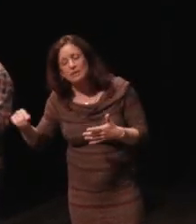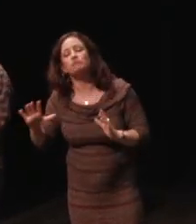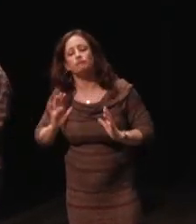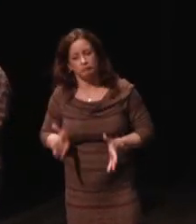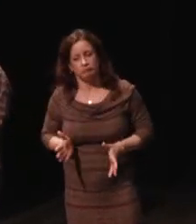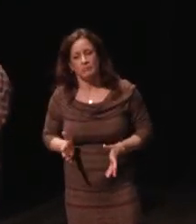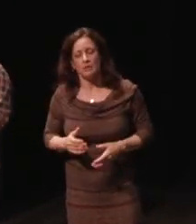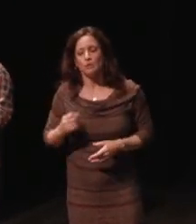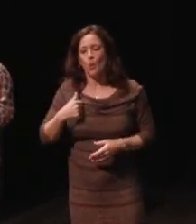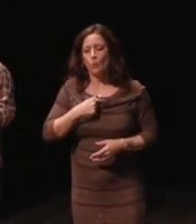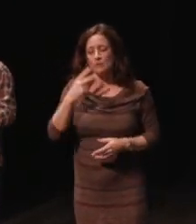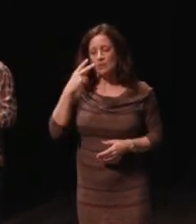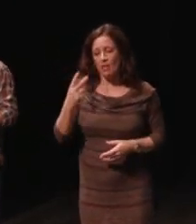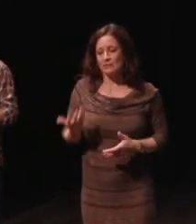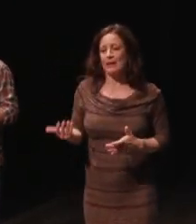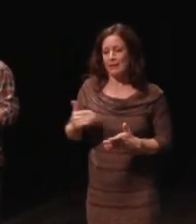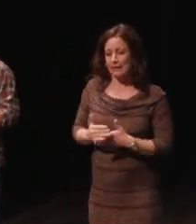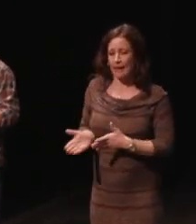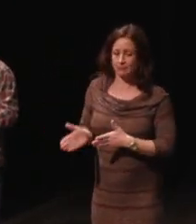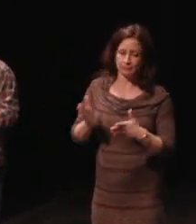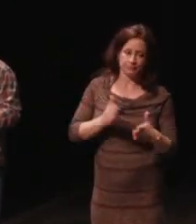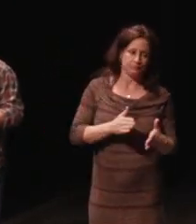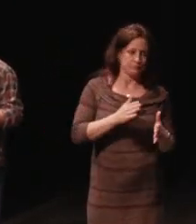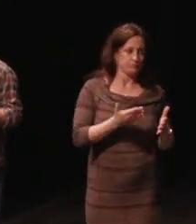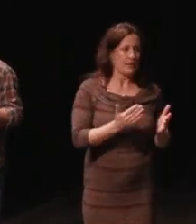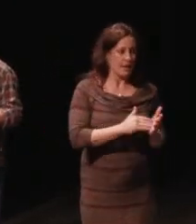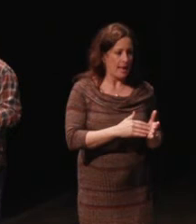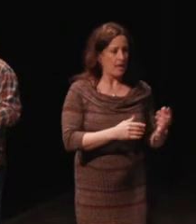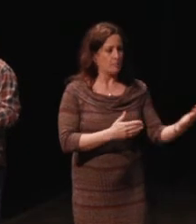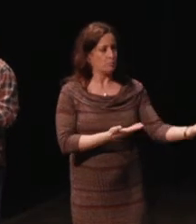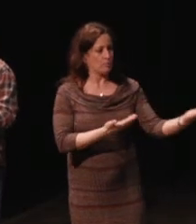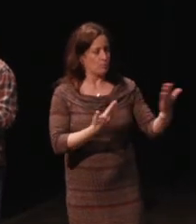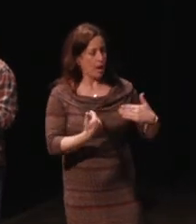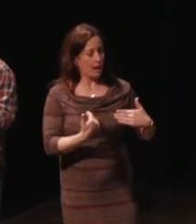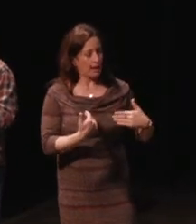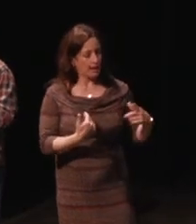And we saw this, again, in Spades when we brought in